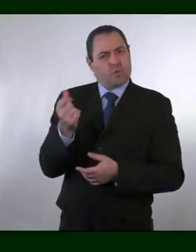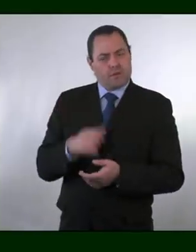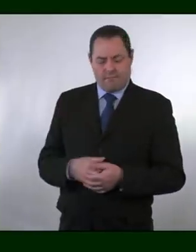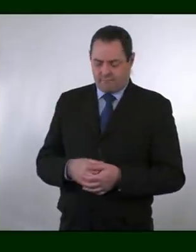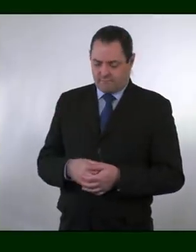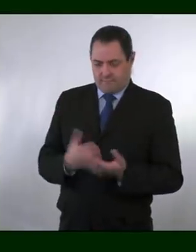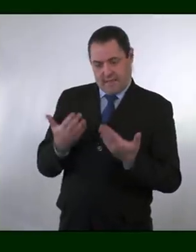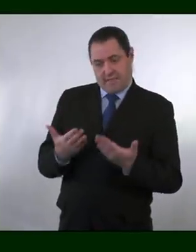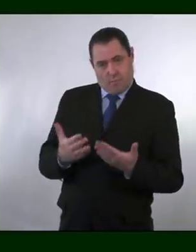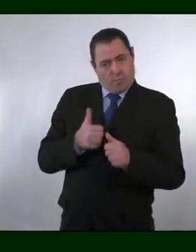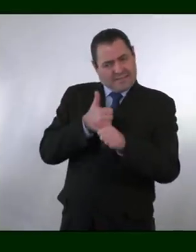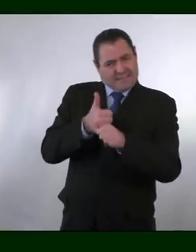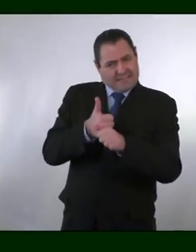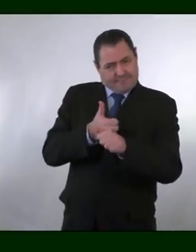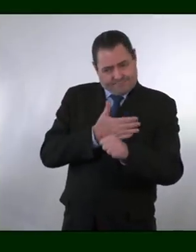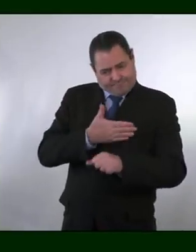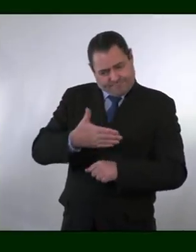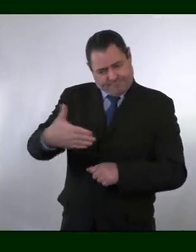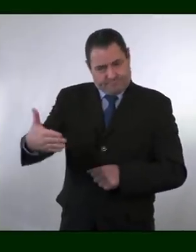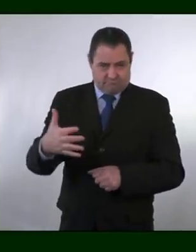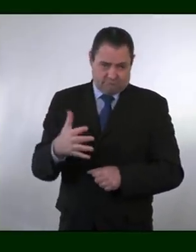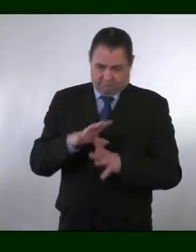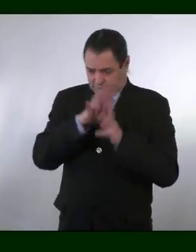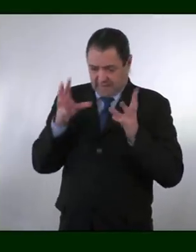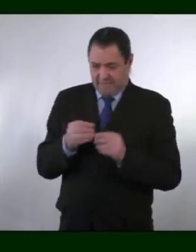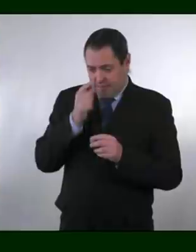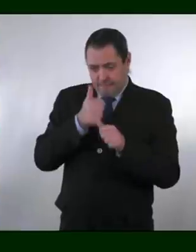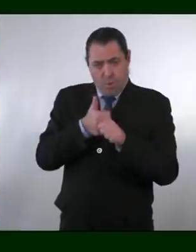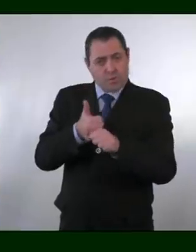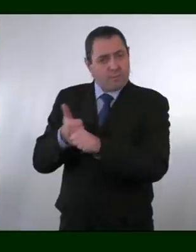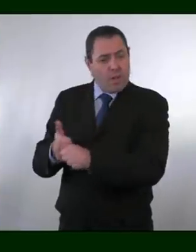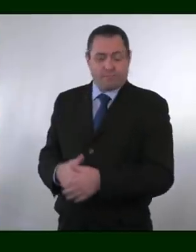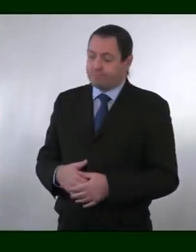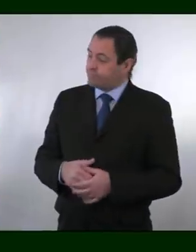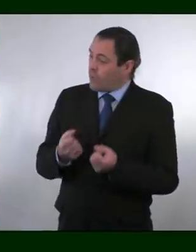them every possible support. >>Keir Starmer